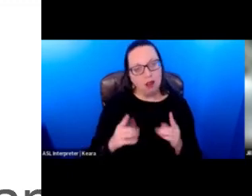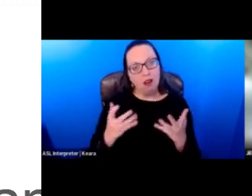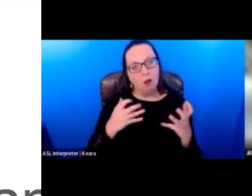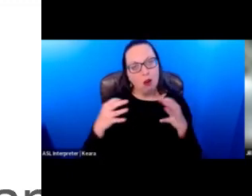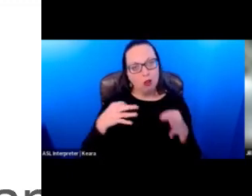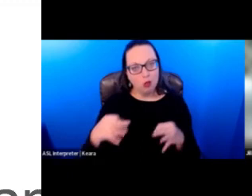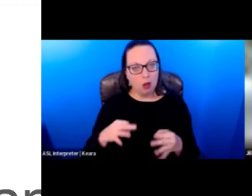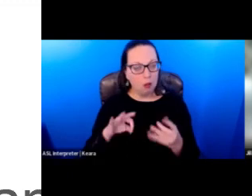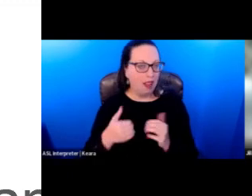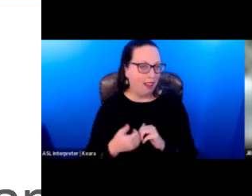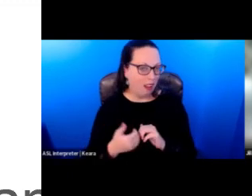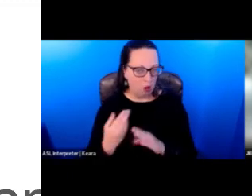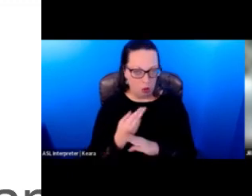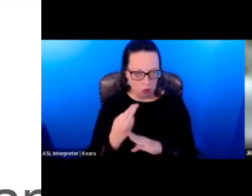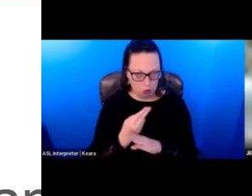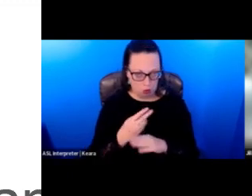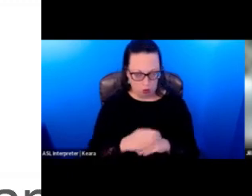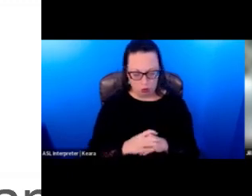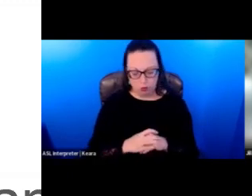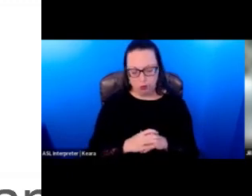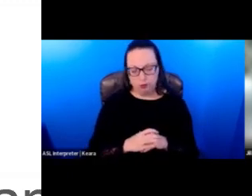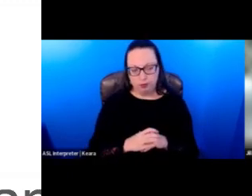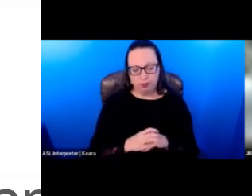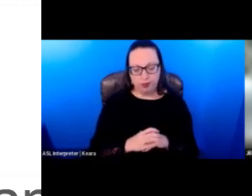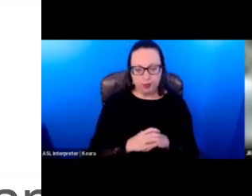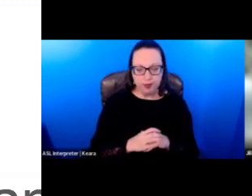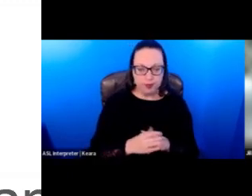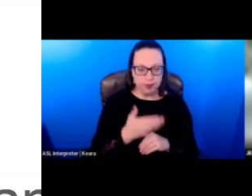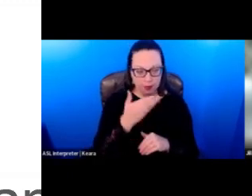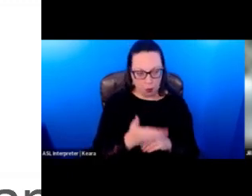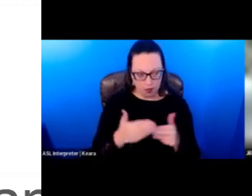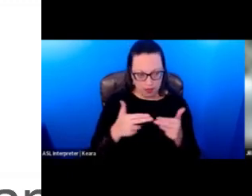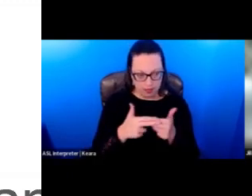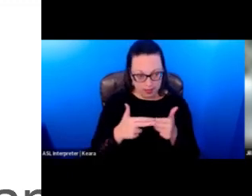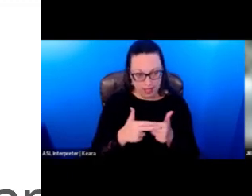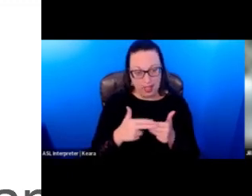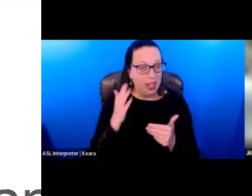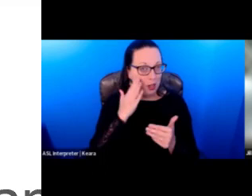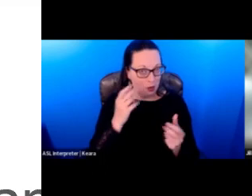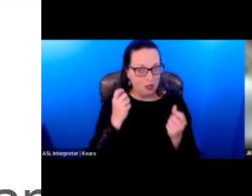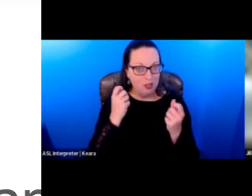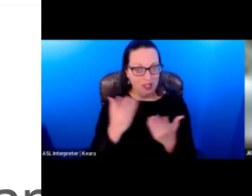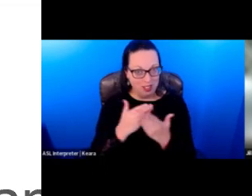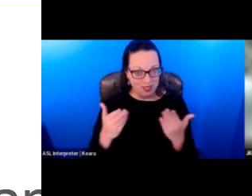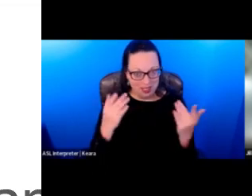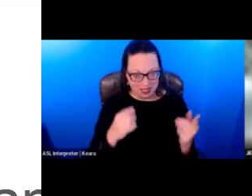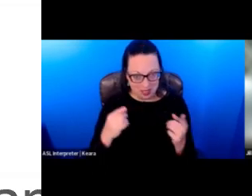might be used. So in this on this slide, there's a lot going on, on the left side is just a